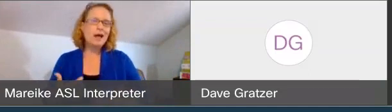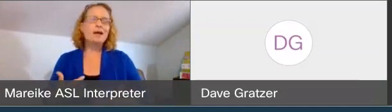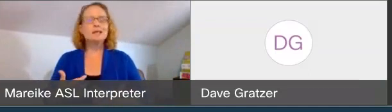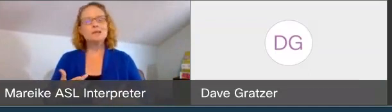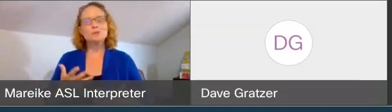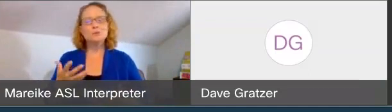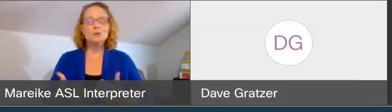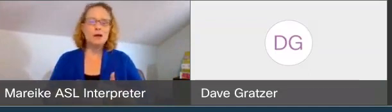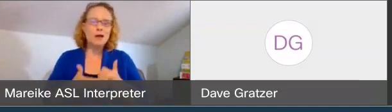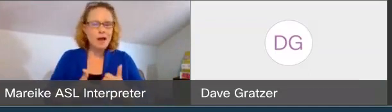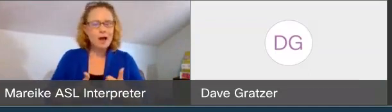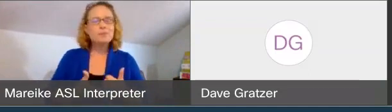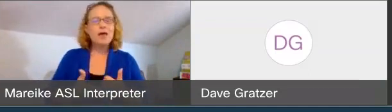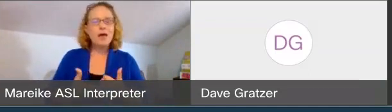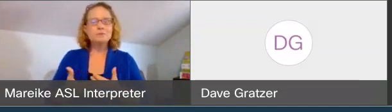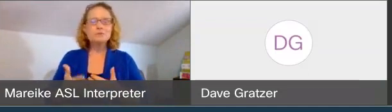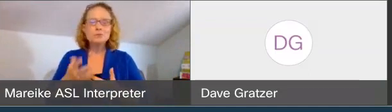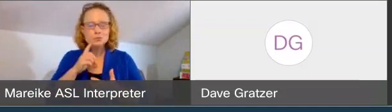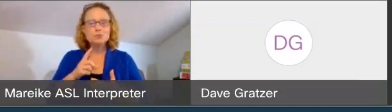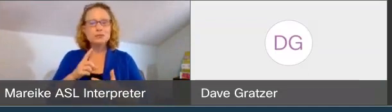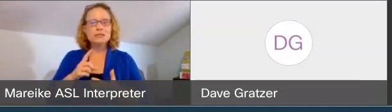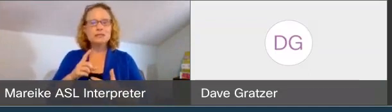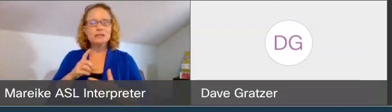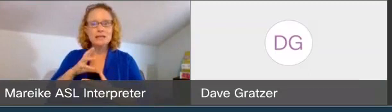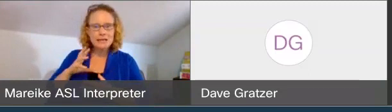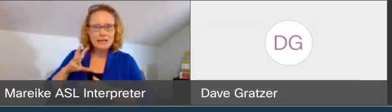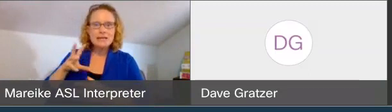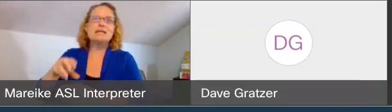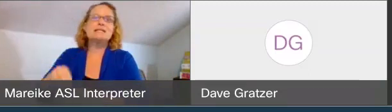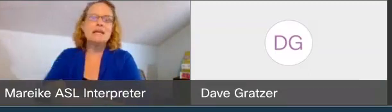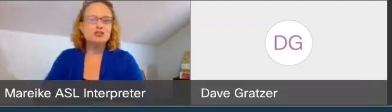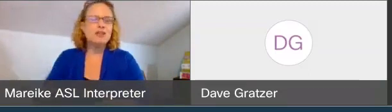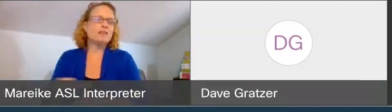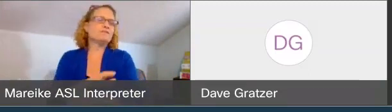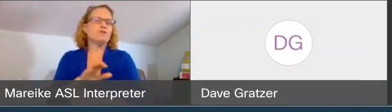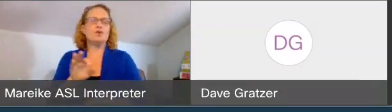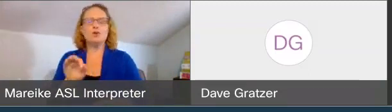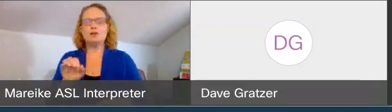help them engage in the full FACT model. So if you sort of come at them with the components of the